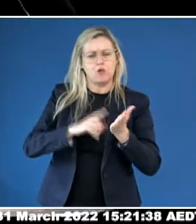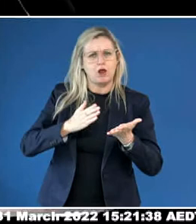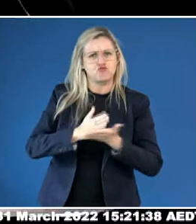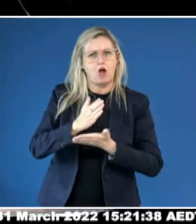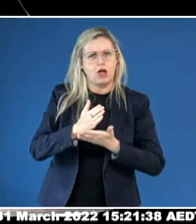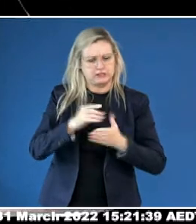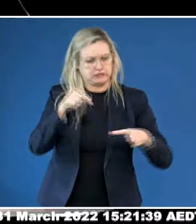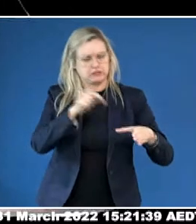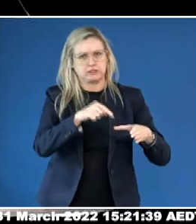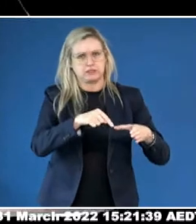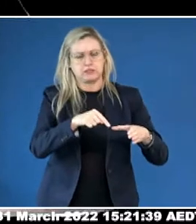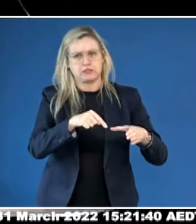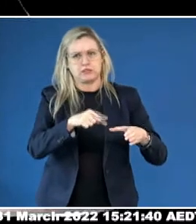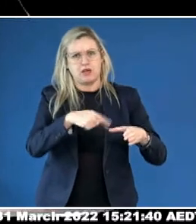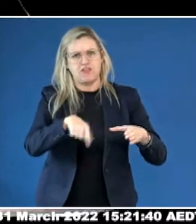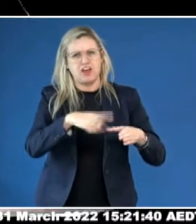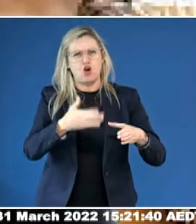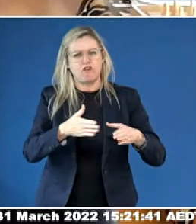right on the backburner, if there at all.